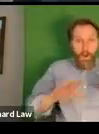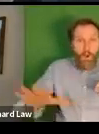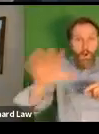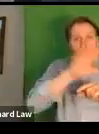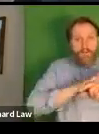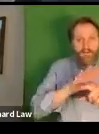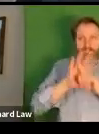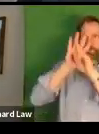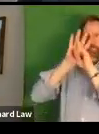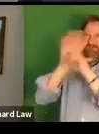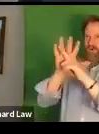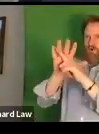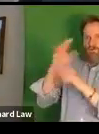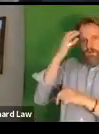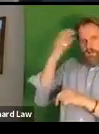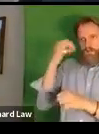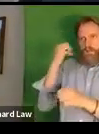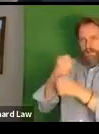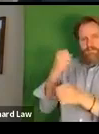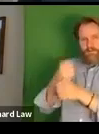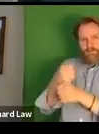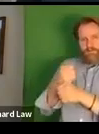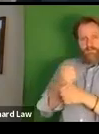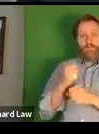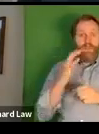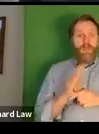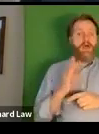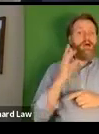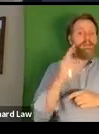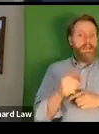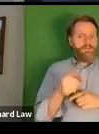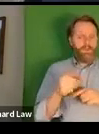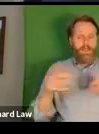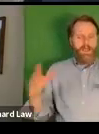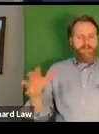next week Fran we're having a joint meeting with National Education Union